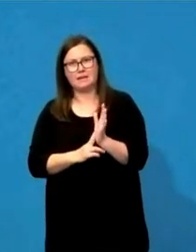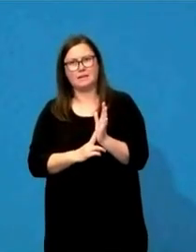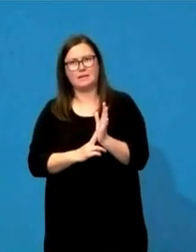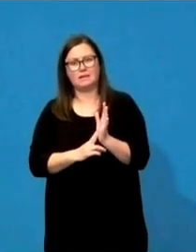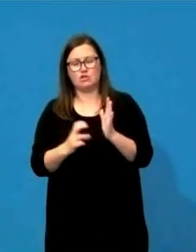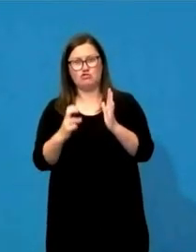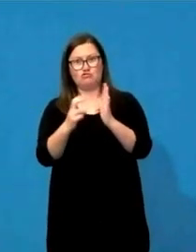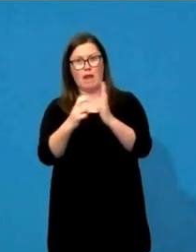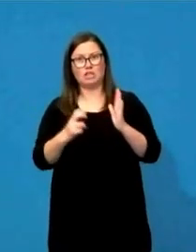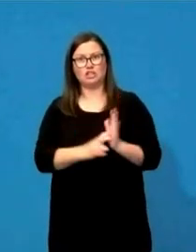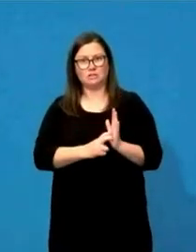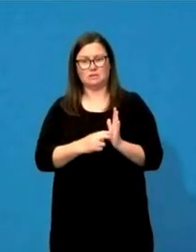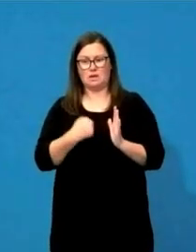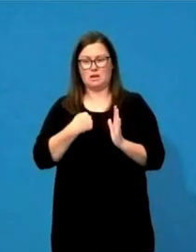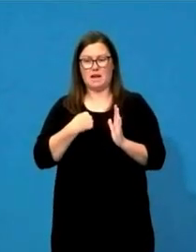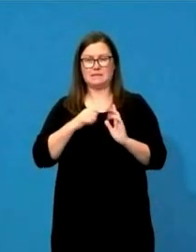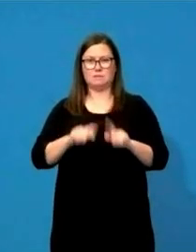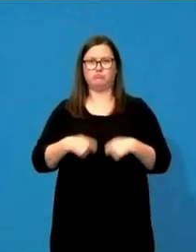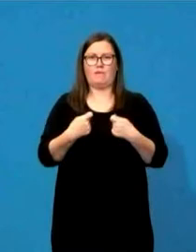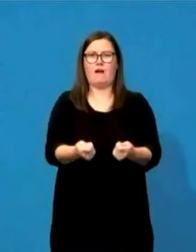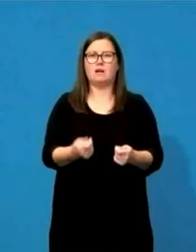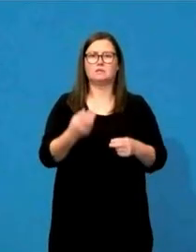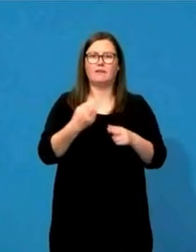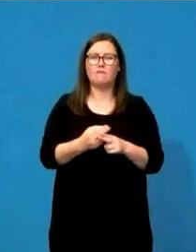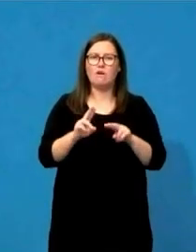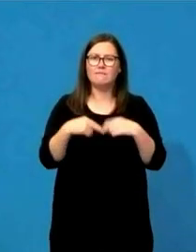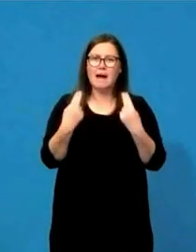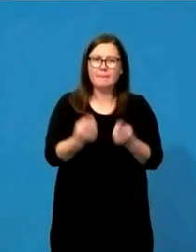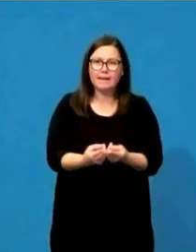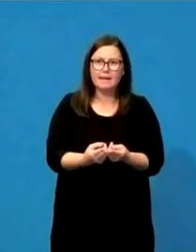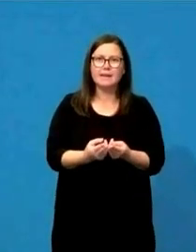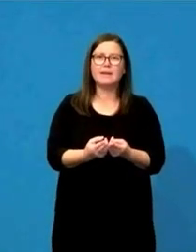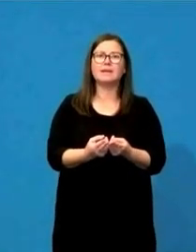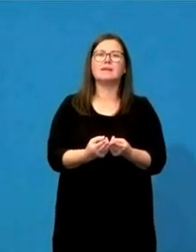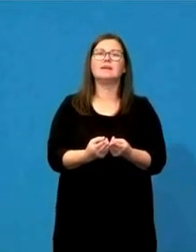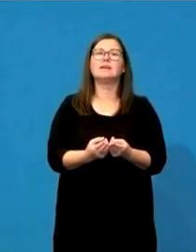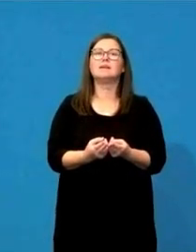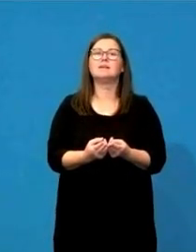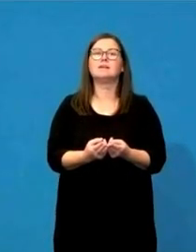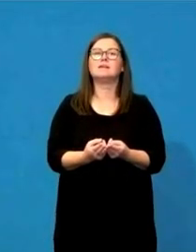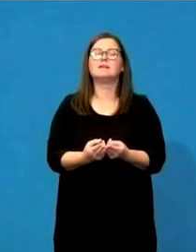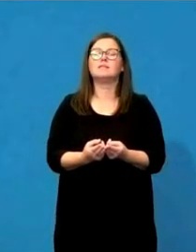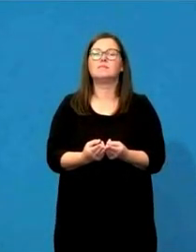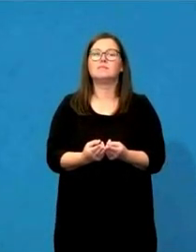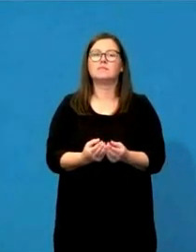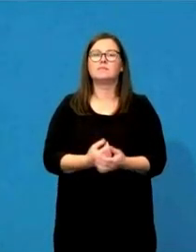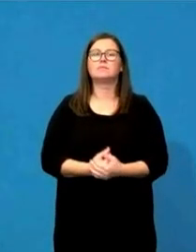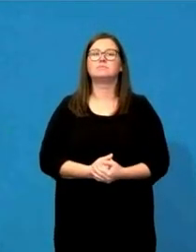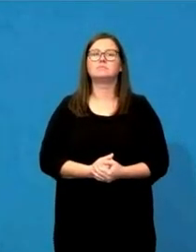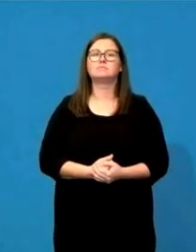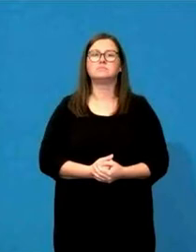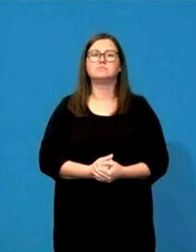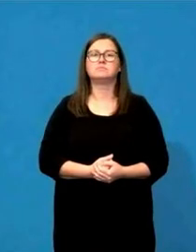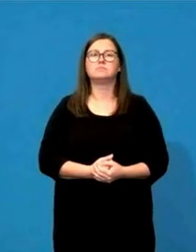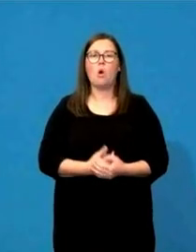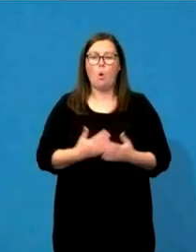for my family or for - or for a - a vulnerable person just down the road there?"